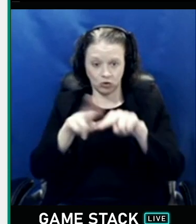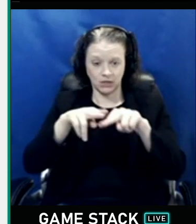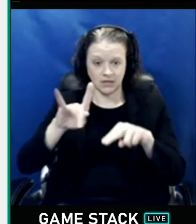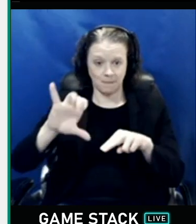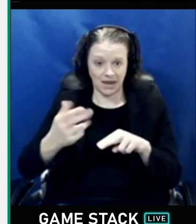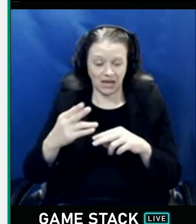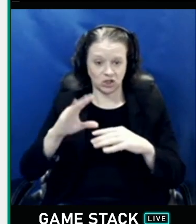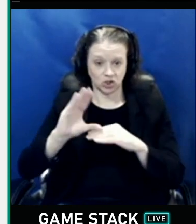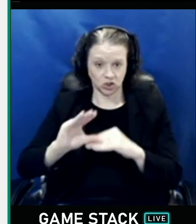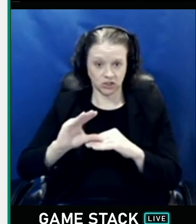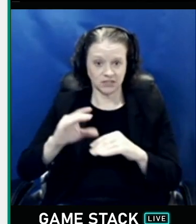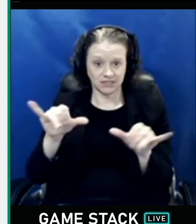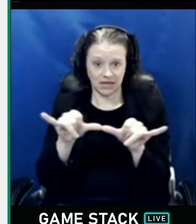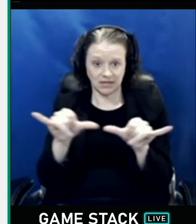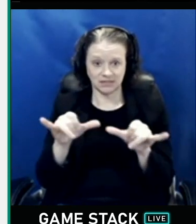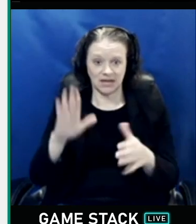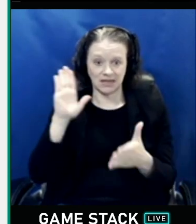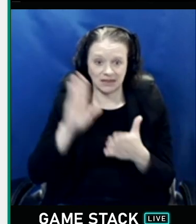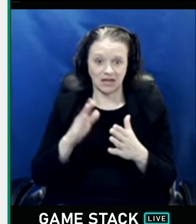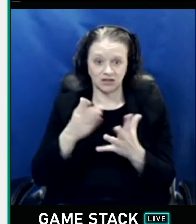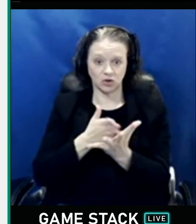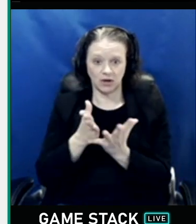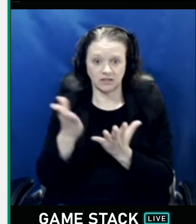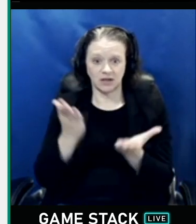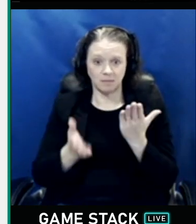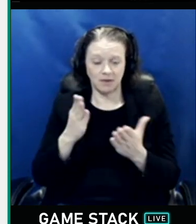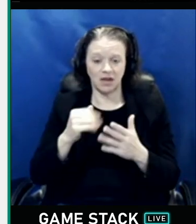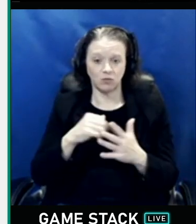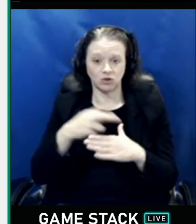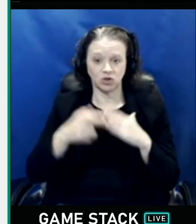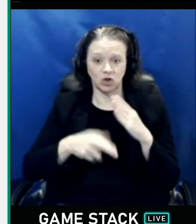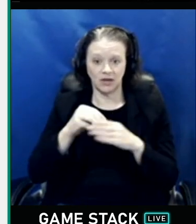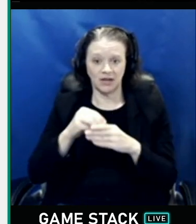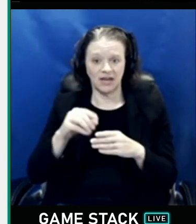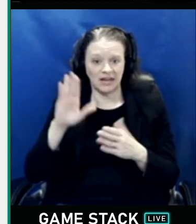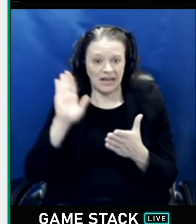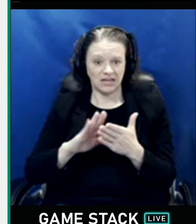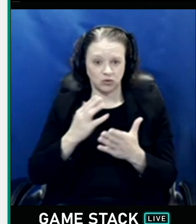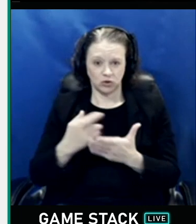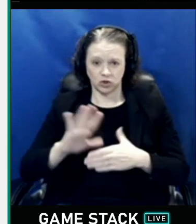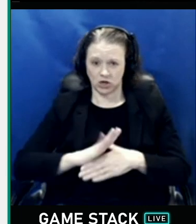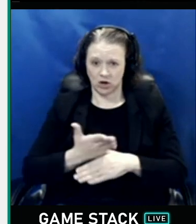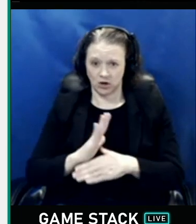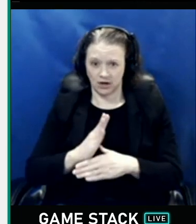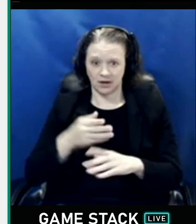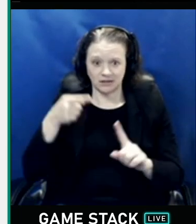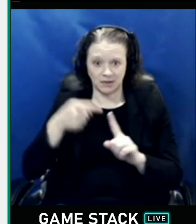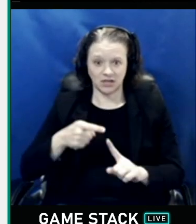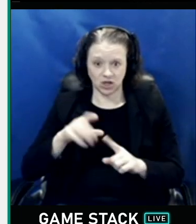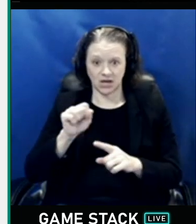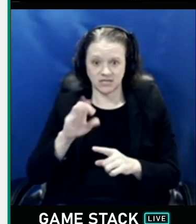especially of SMT cores and caches. This may improve the cache hit rate of a time-critical latency sensitive thread.